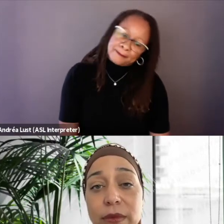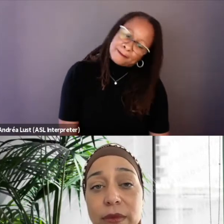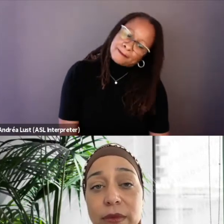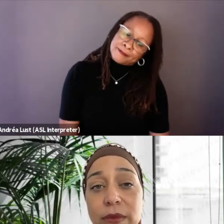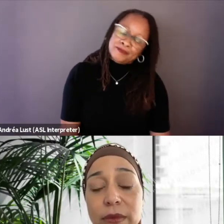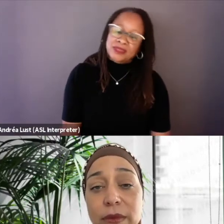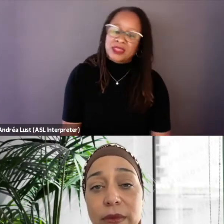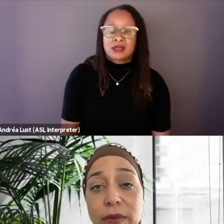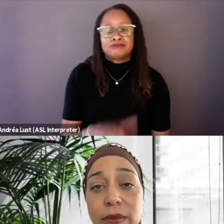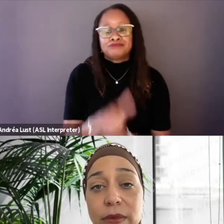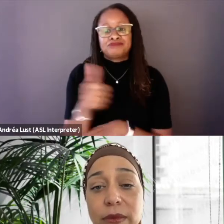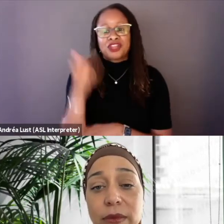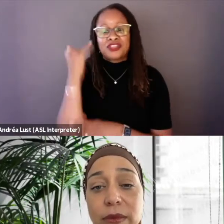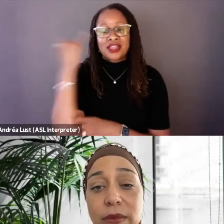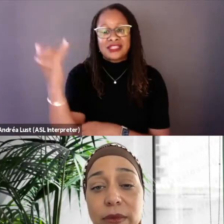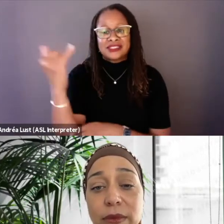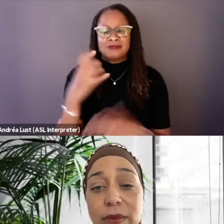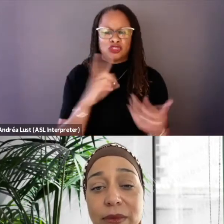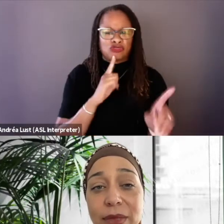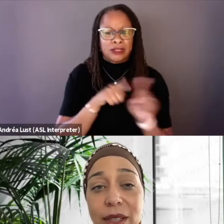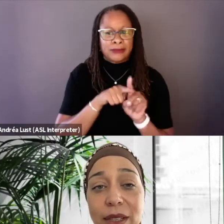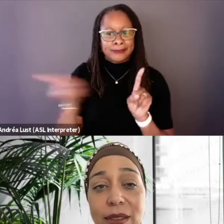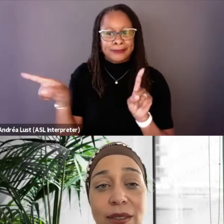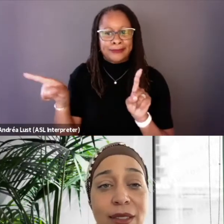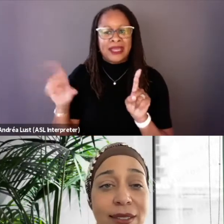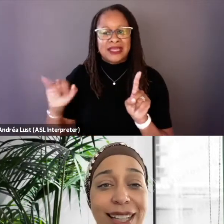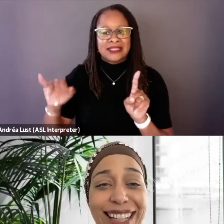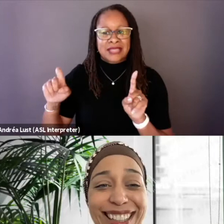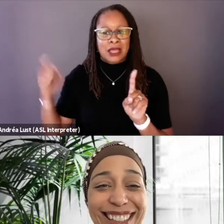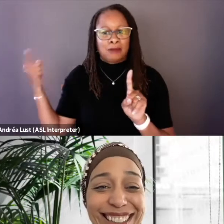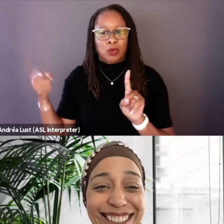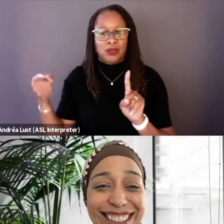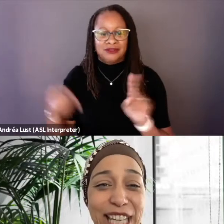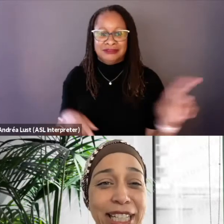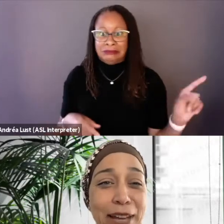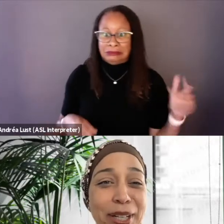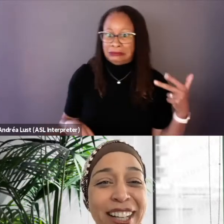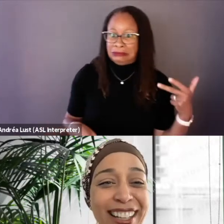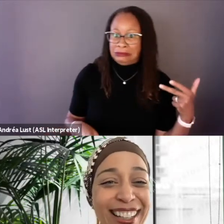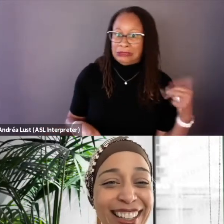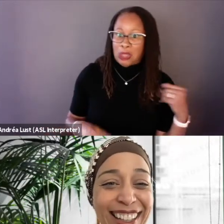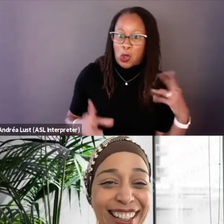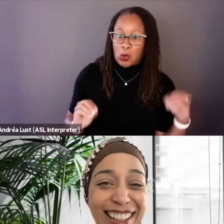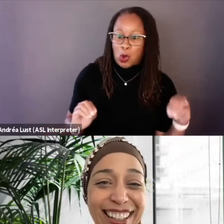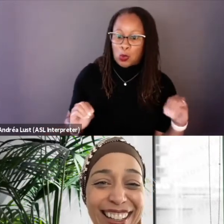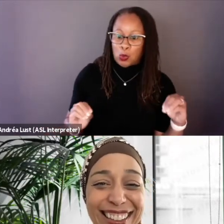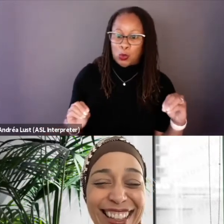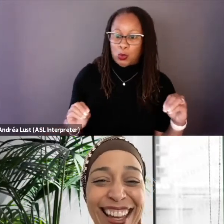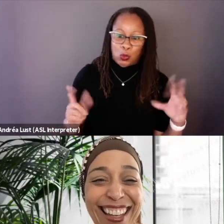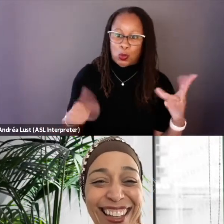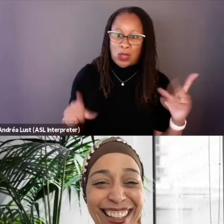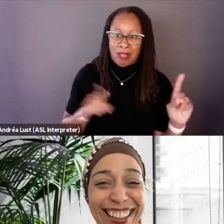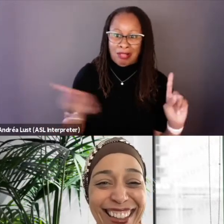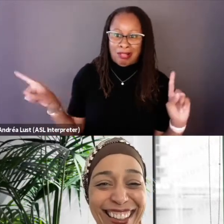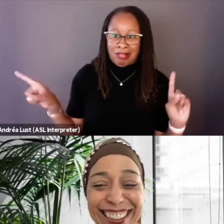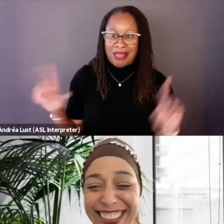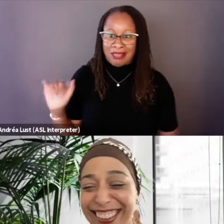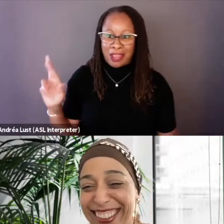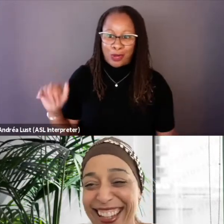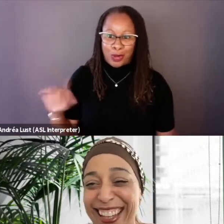This is kind of a side point, Eric, so... Oh, oh. Disclaimer. (Jana and Eric laugh) Well, what it is is-